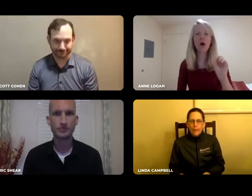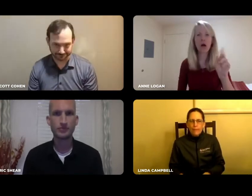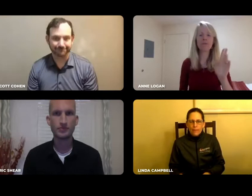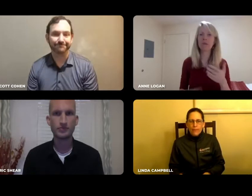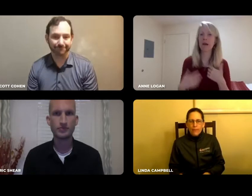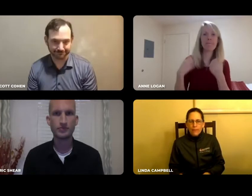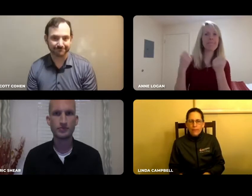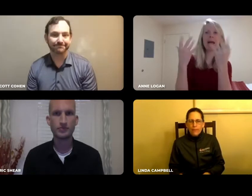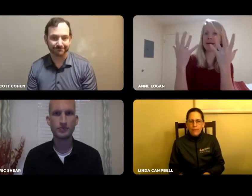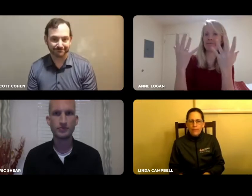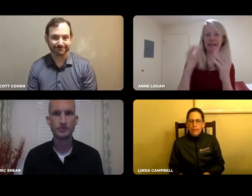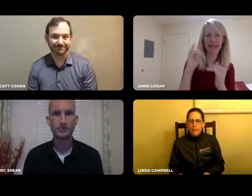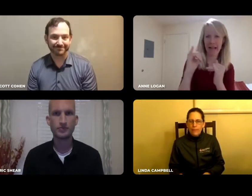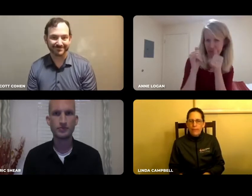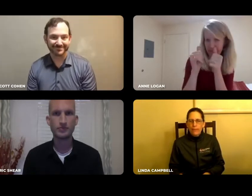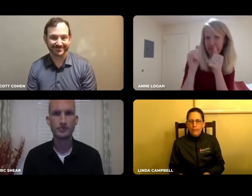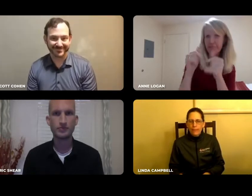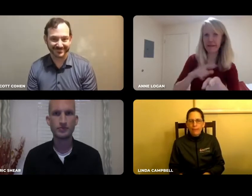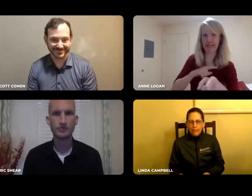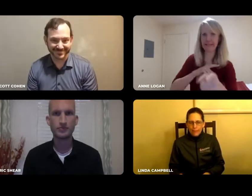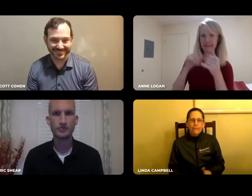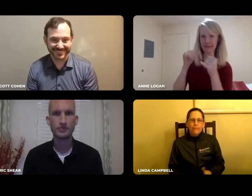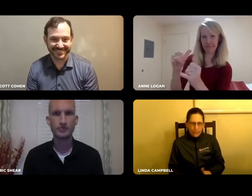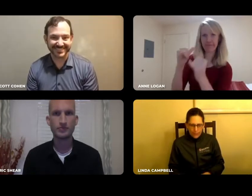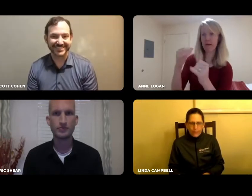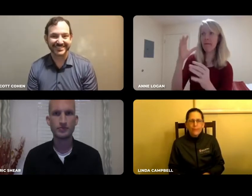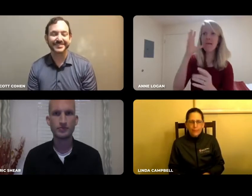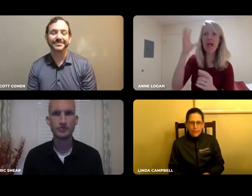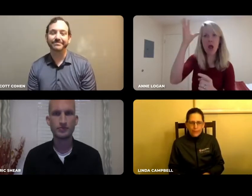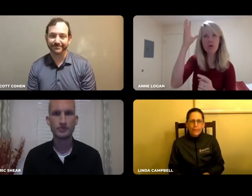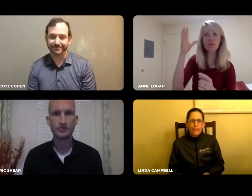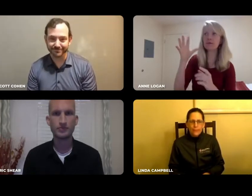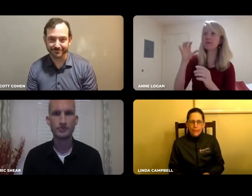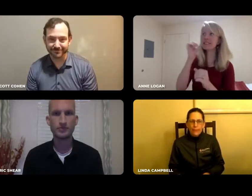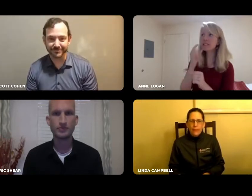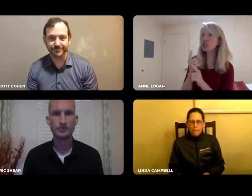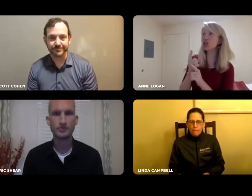I had many like Linda said. My parents, my sister, family.